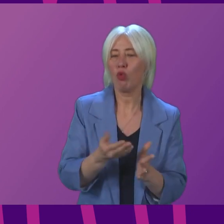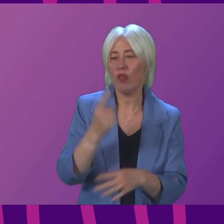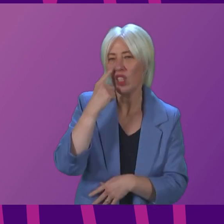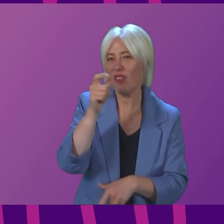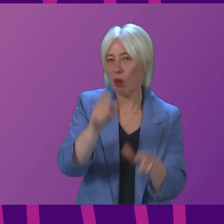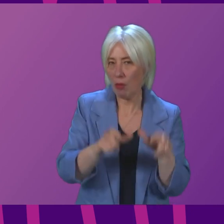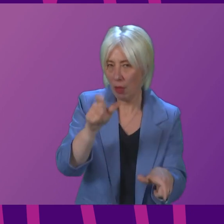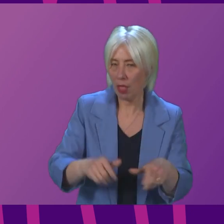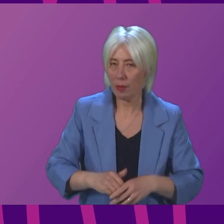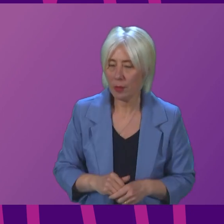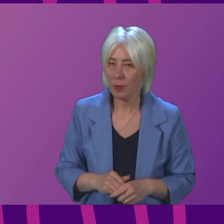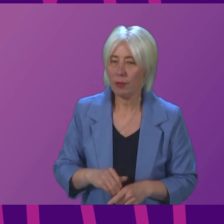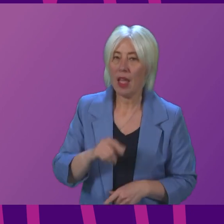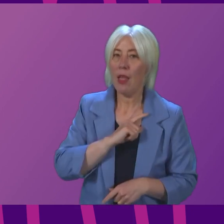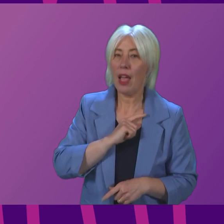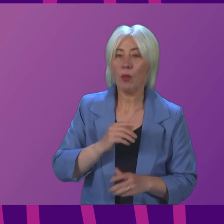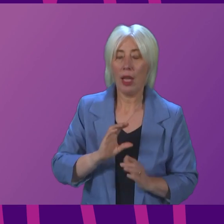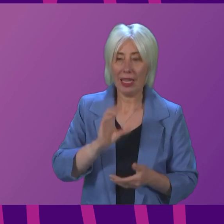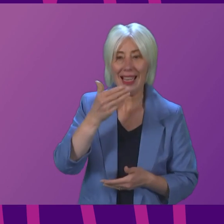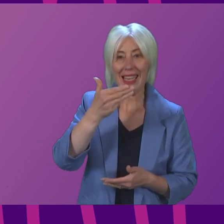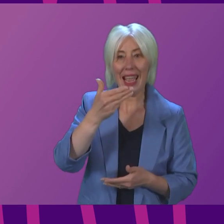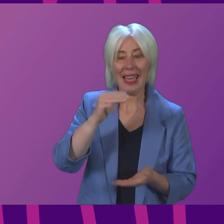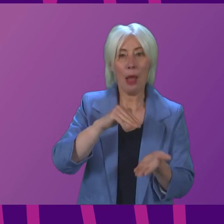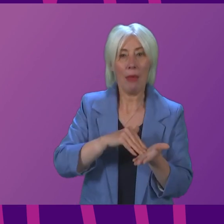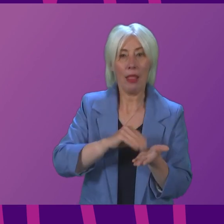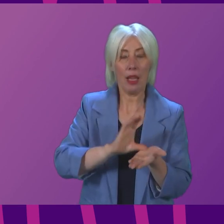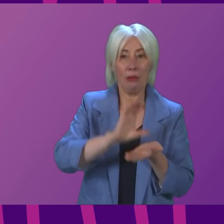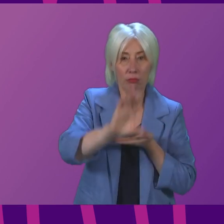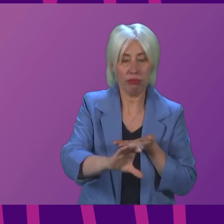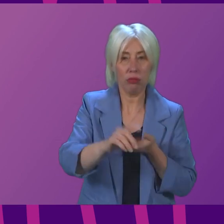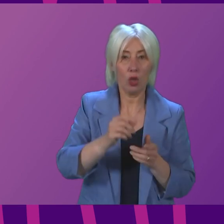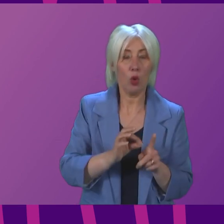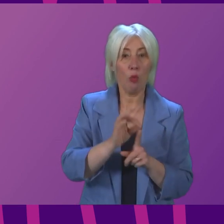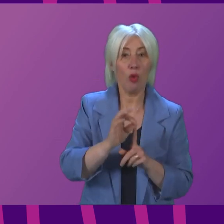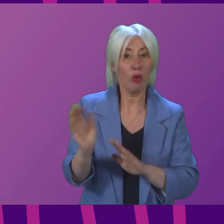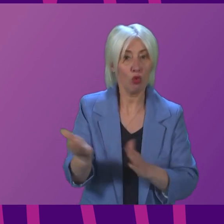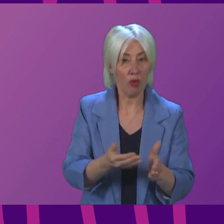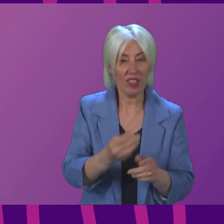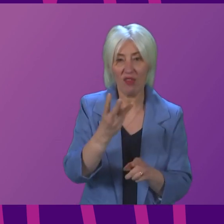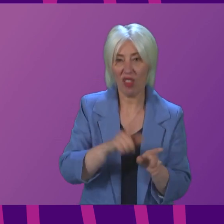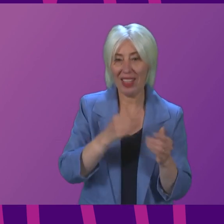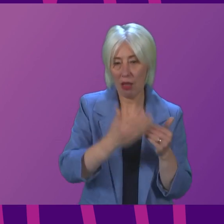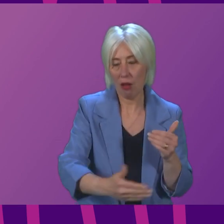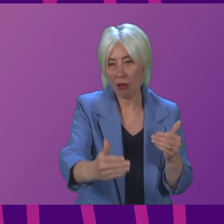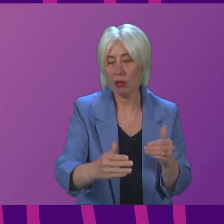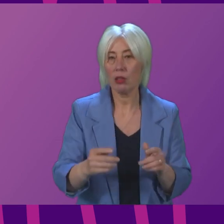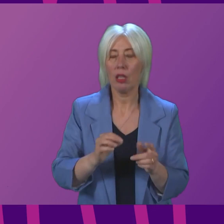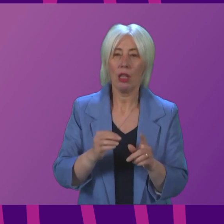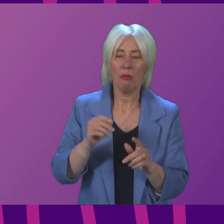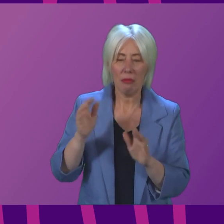That is why we plan to provide £9 million over three years to support improvement in service delivery, data collection, research and support.